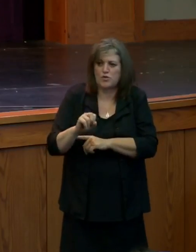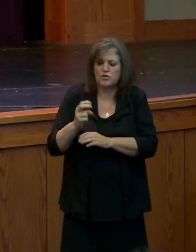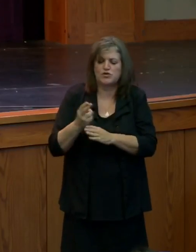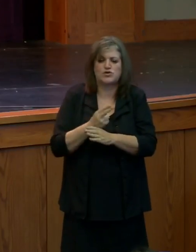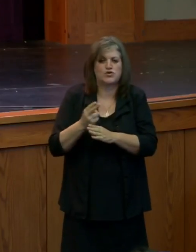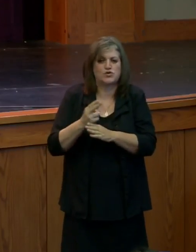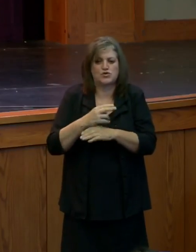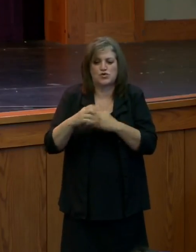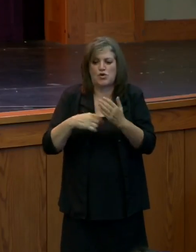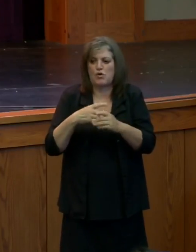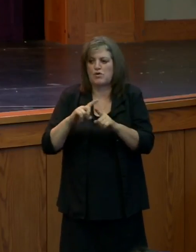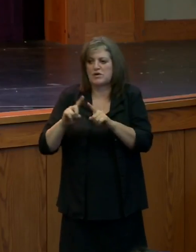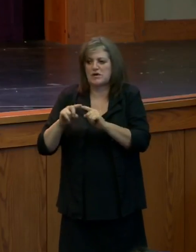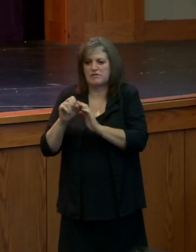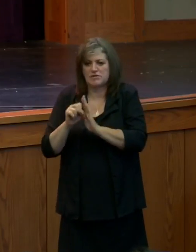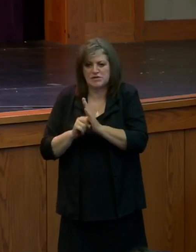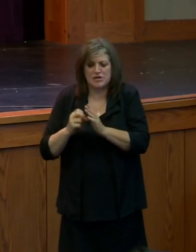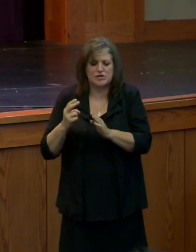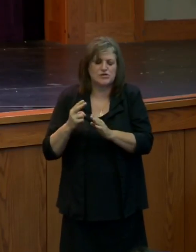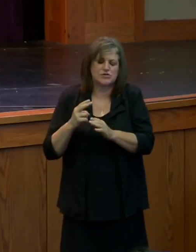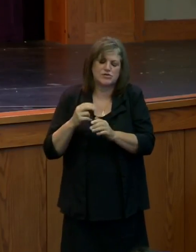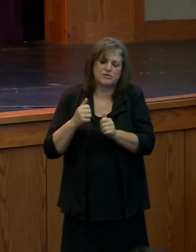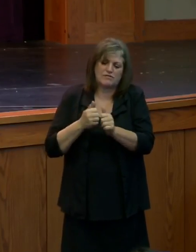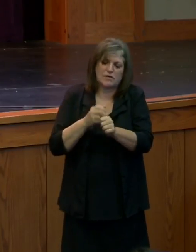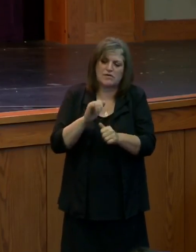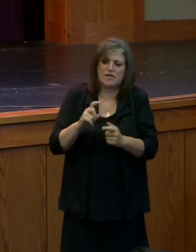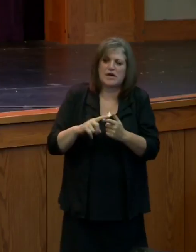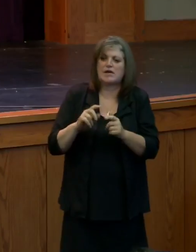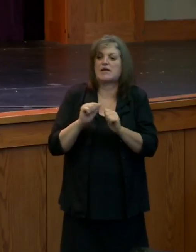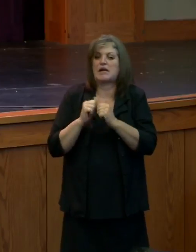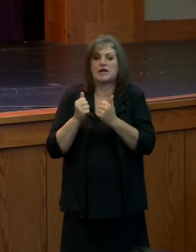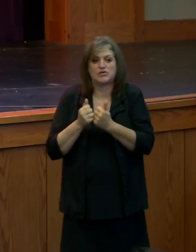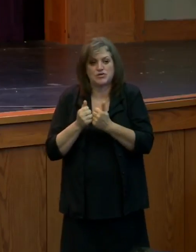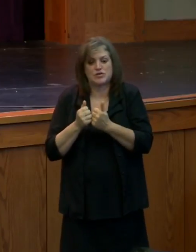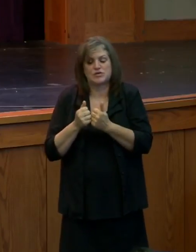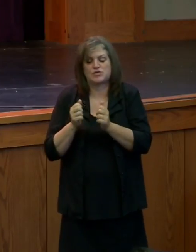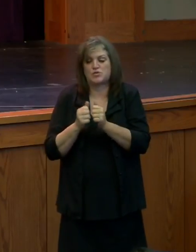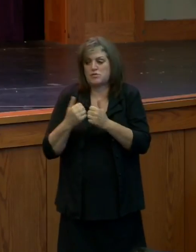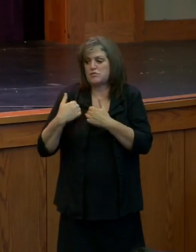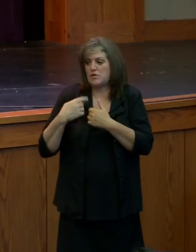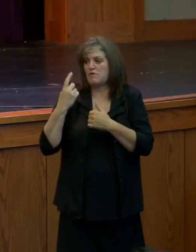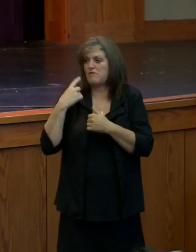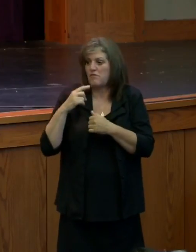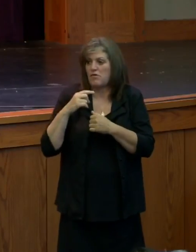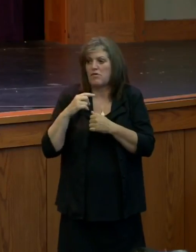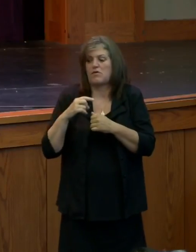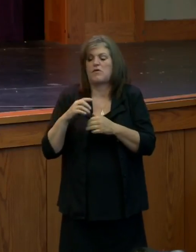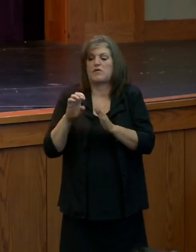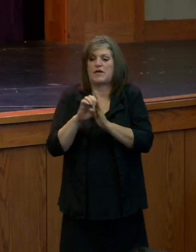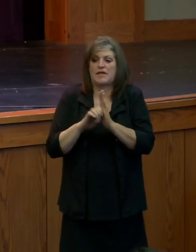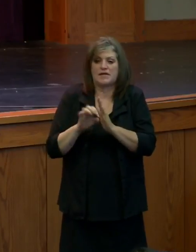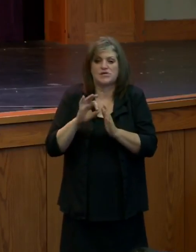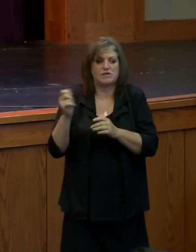OF THE STATES USED BY ALL OF THE AGENCIES WITH RESPONSIBILITY FOR THE ETHICS OF JUDGES.